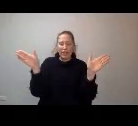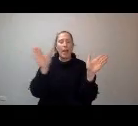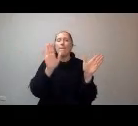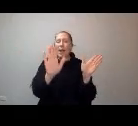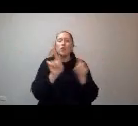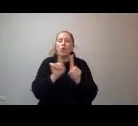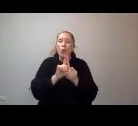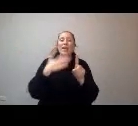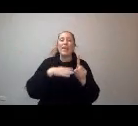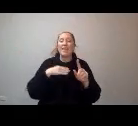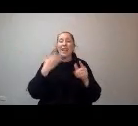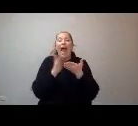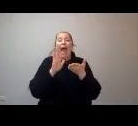healthy and developed well?